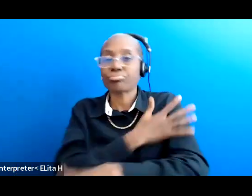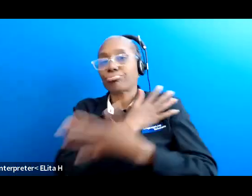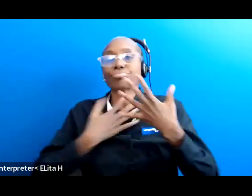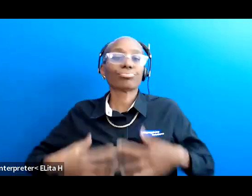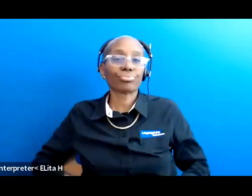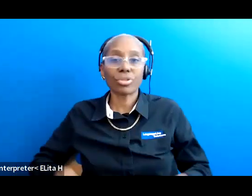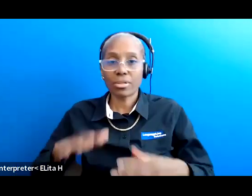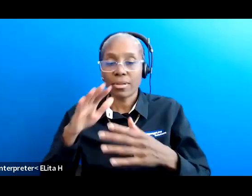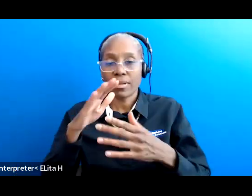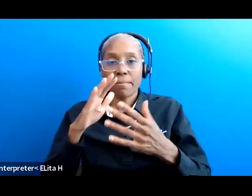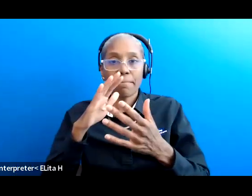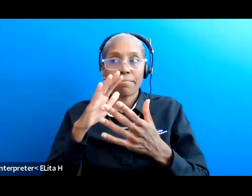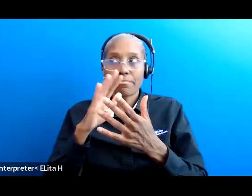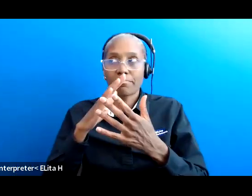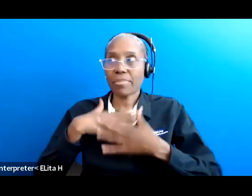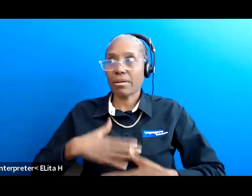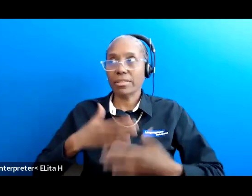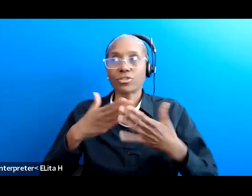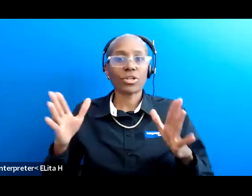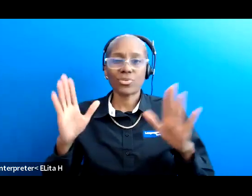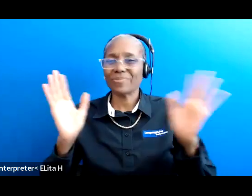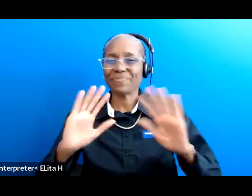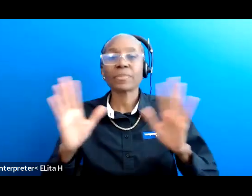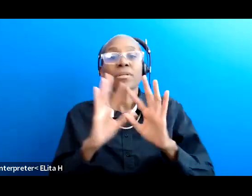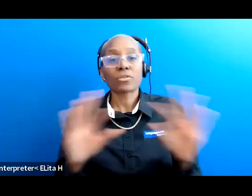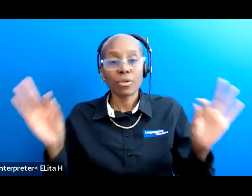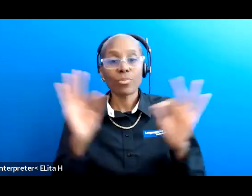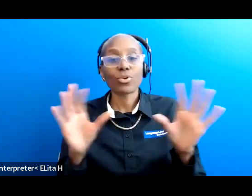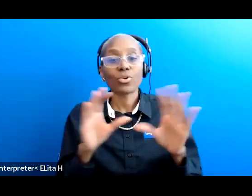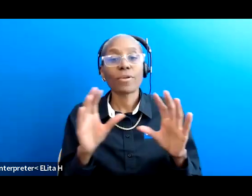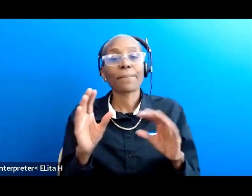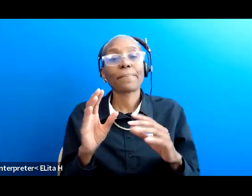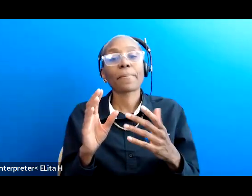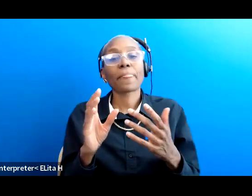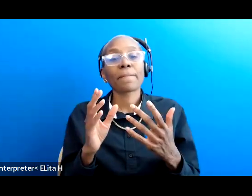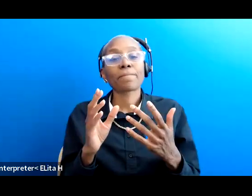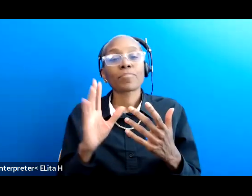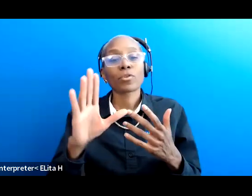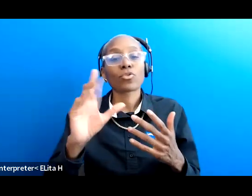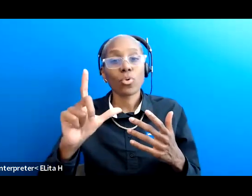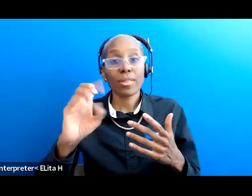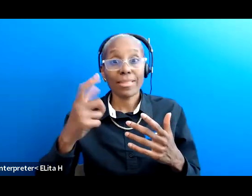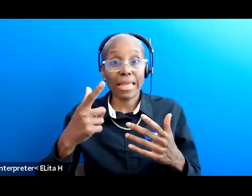So that's an important thing to do. But moving your legs will help fatigue that.